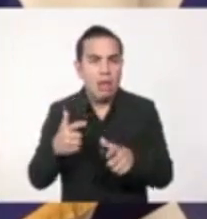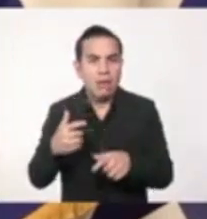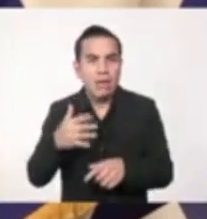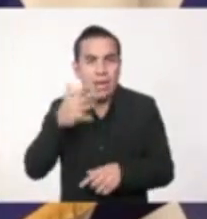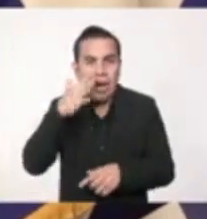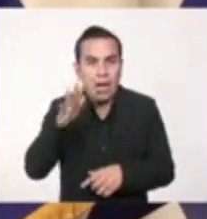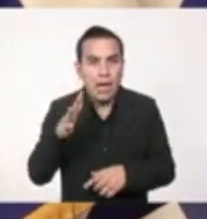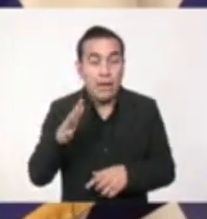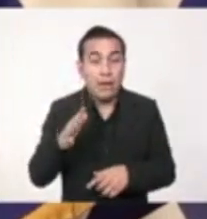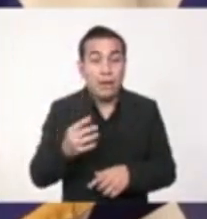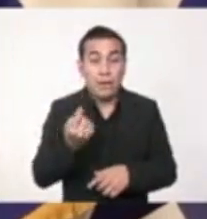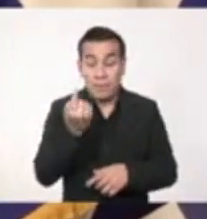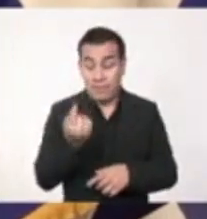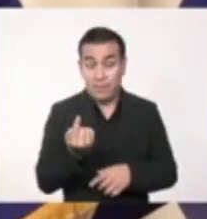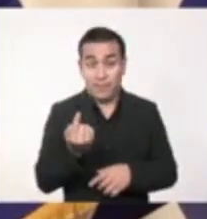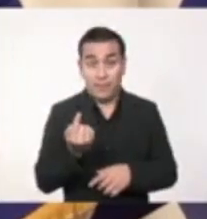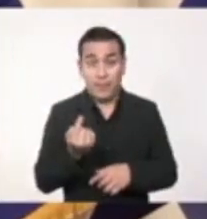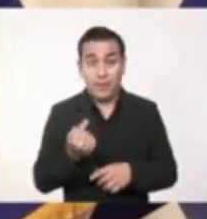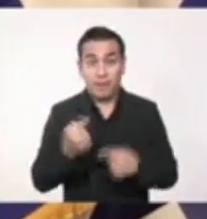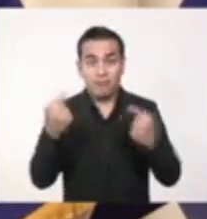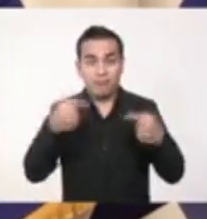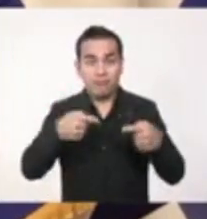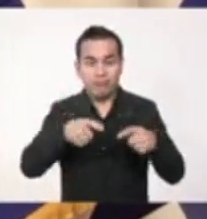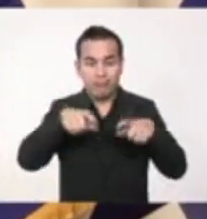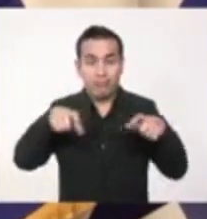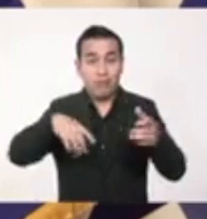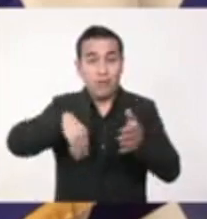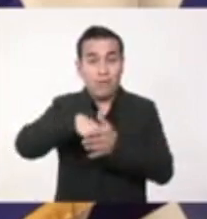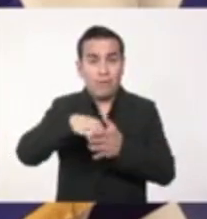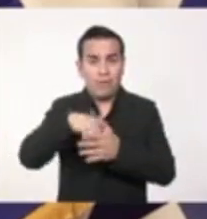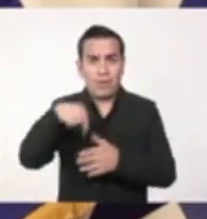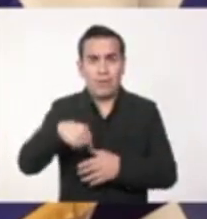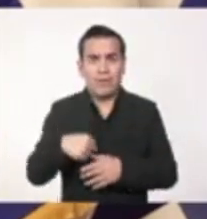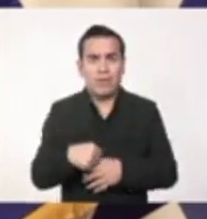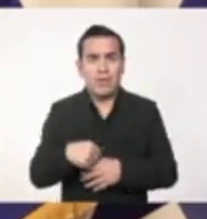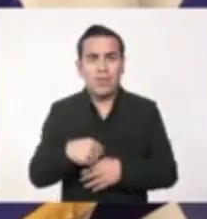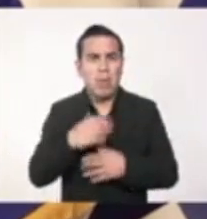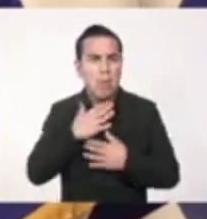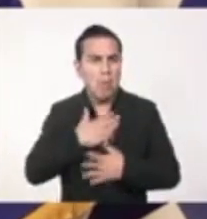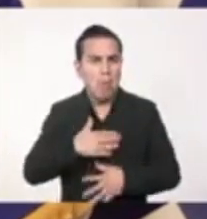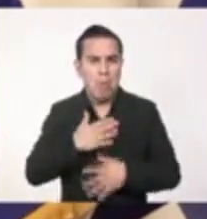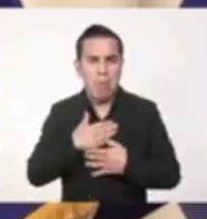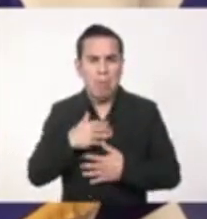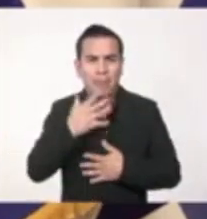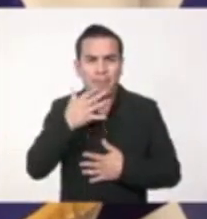sometimes there are dead. Here they are not soft, that no, they are calm,